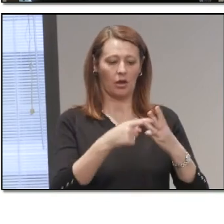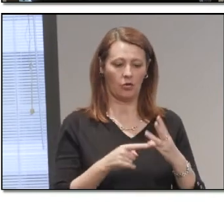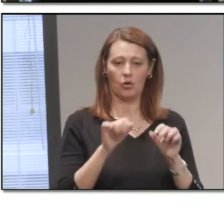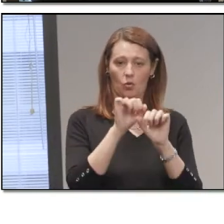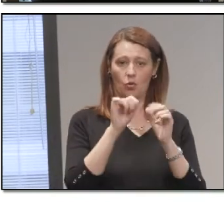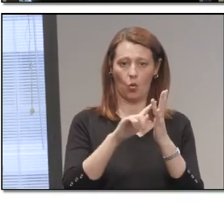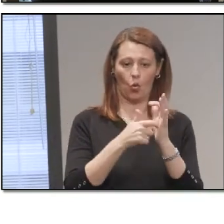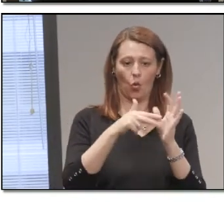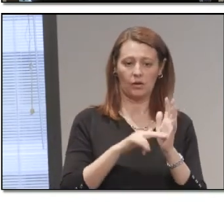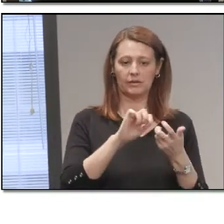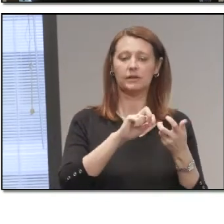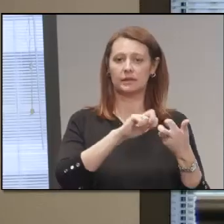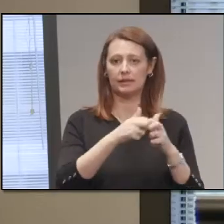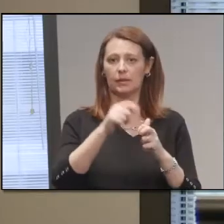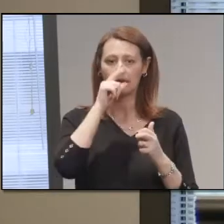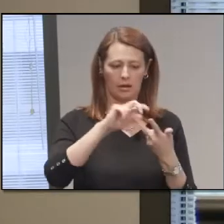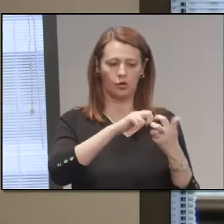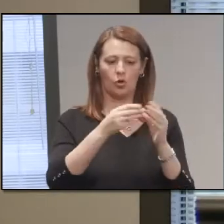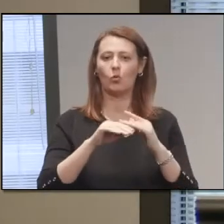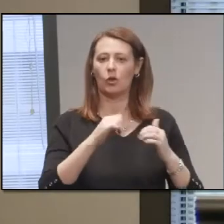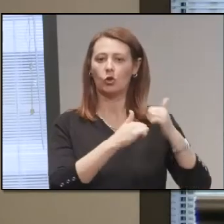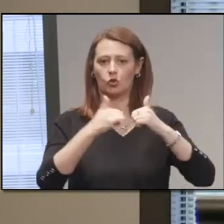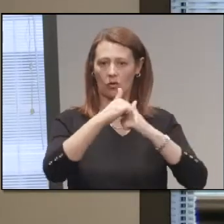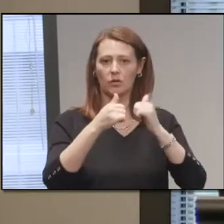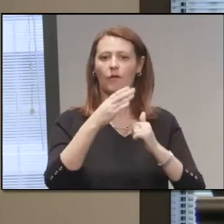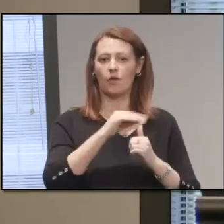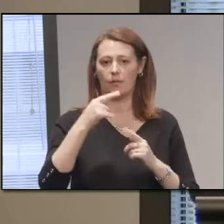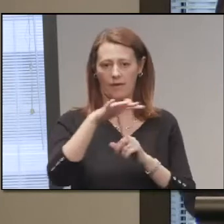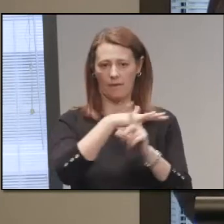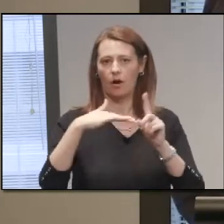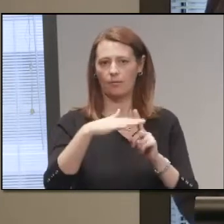can have structural abnormalities from environmental exposures after birth.